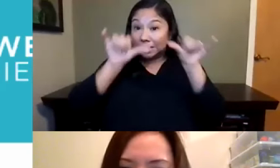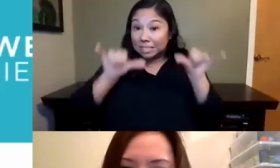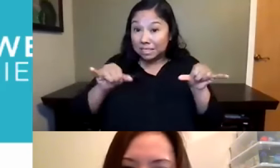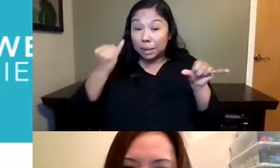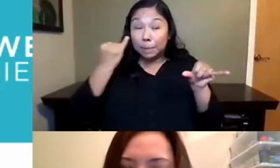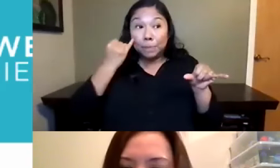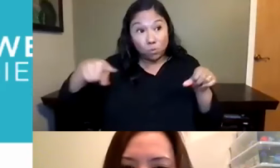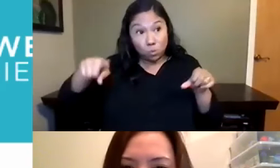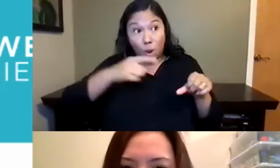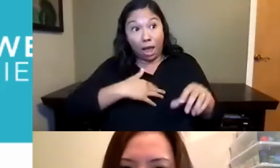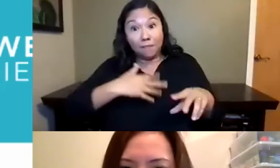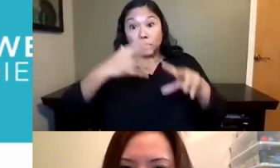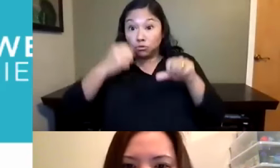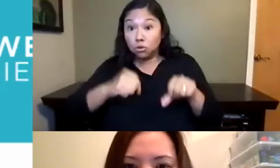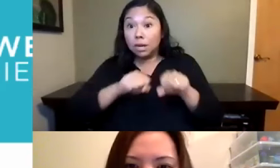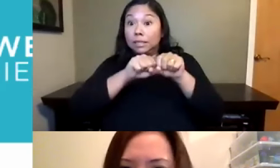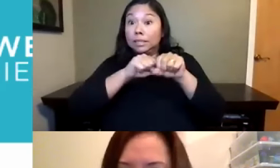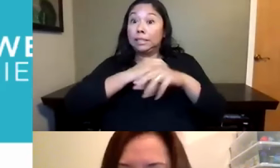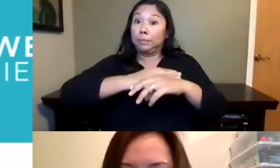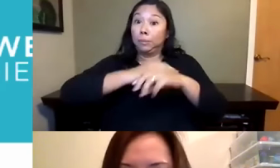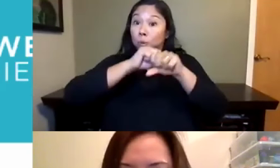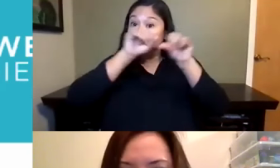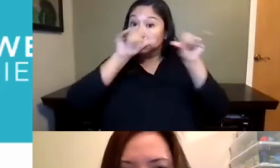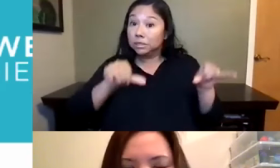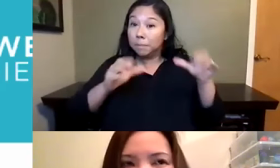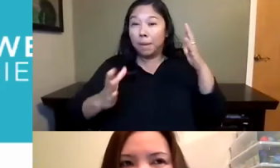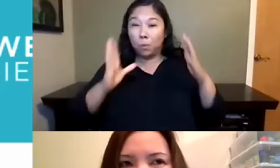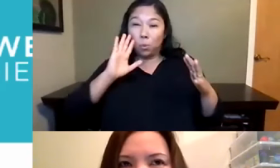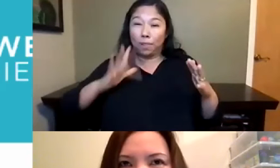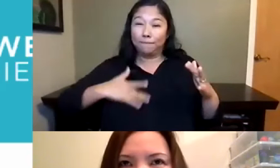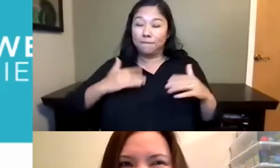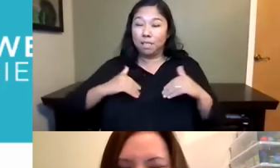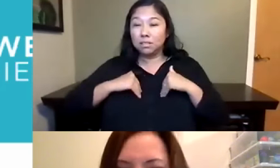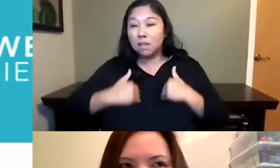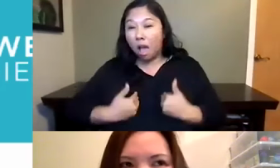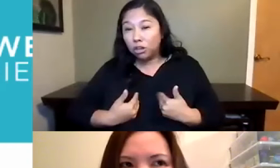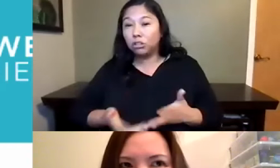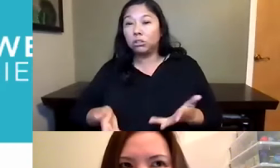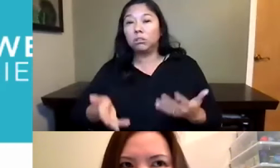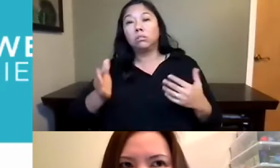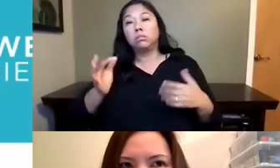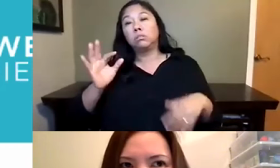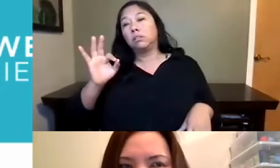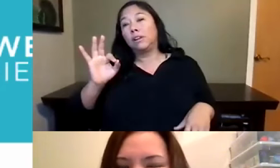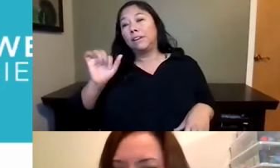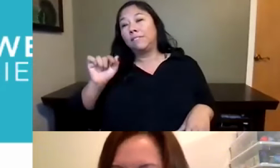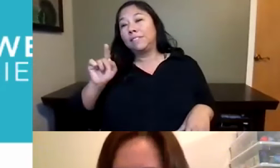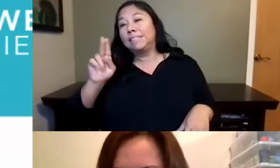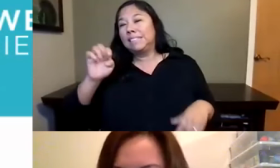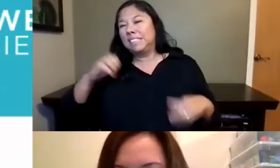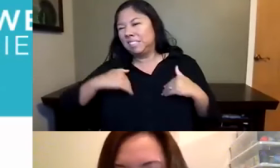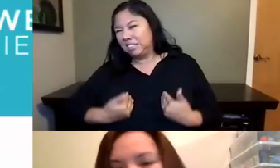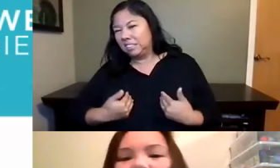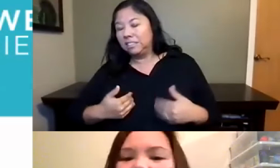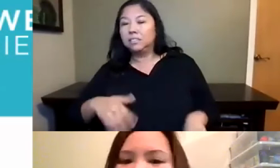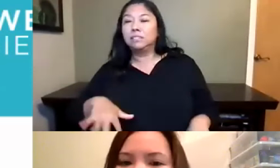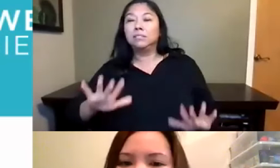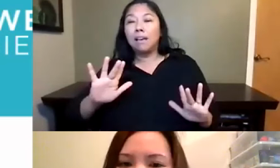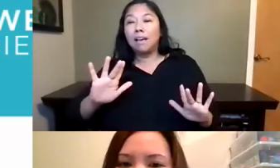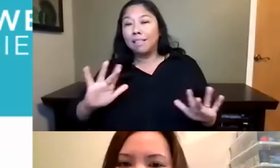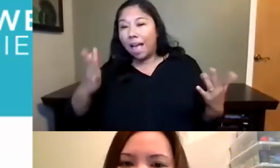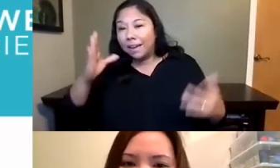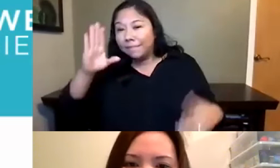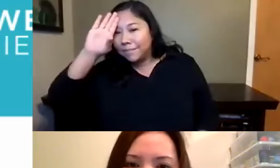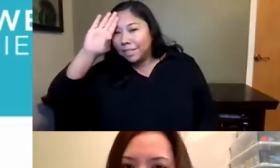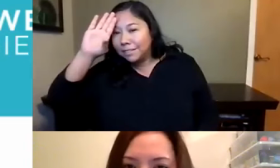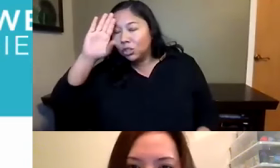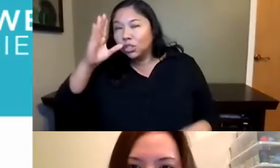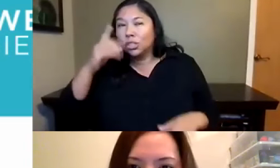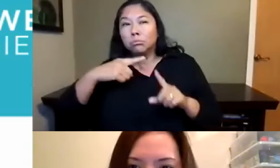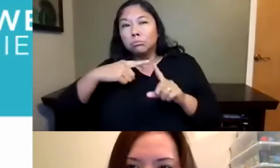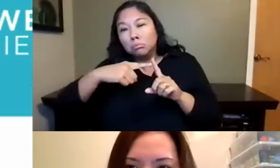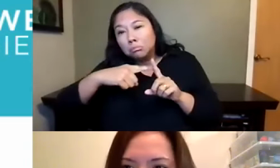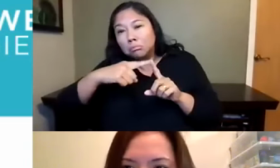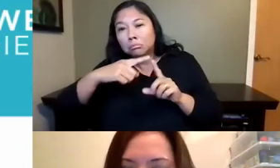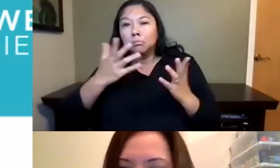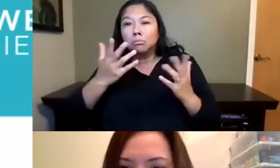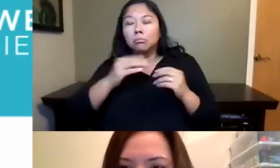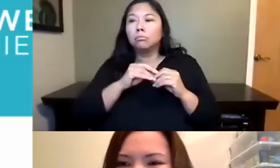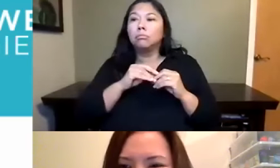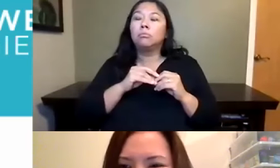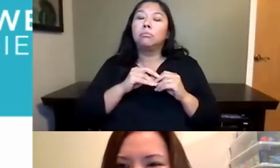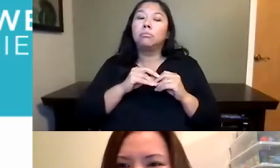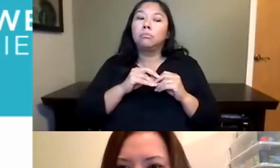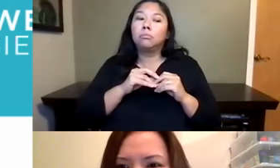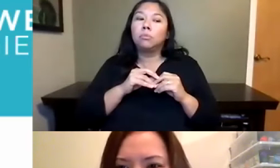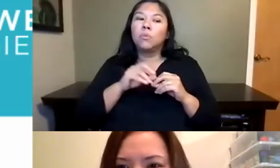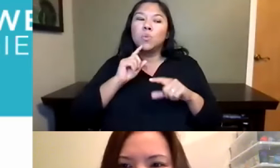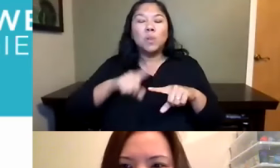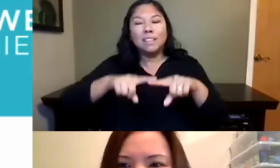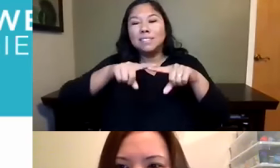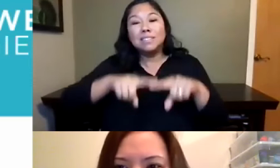you may have a little bit of tiredness and mild fever. It all really depends on your body.